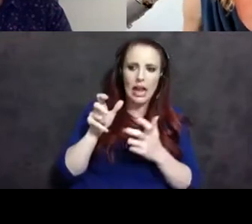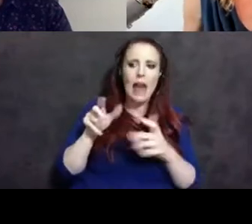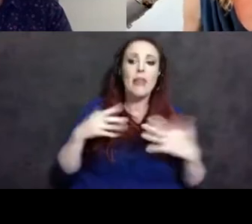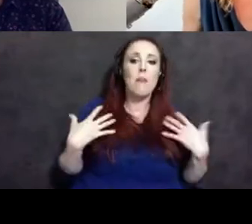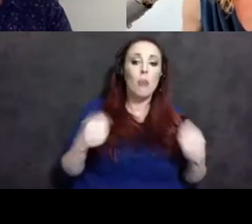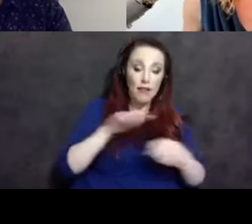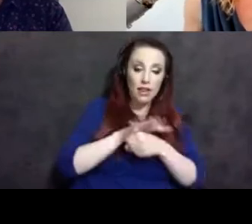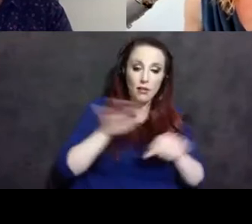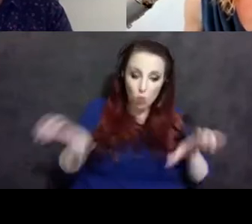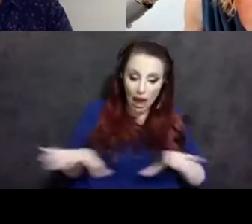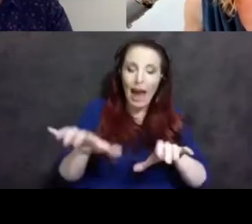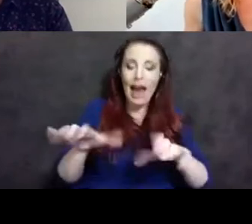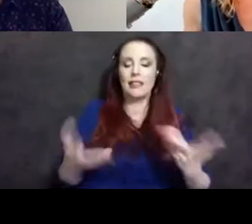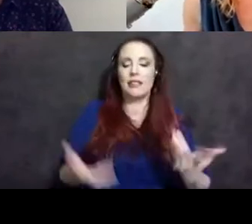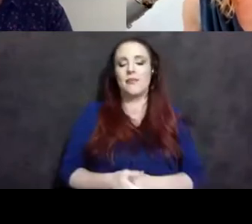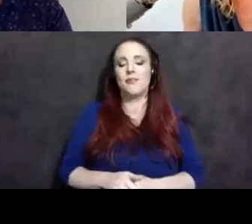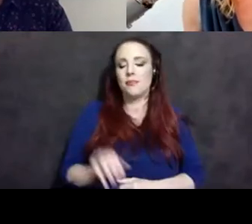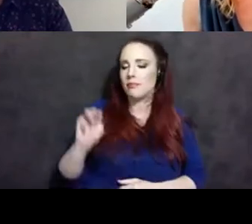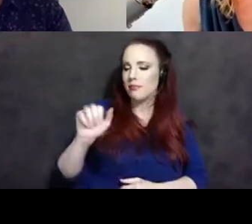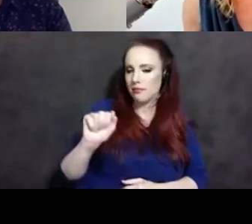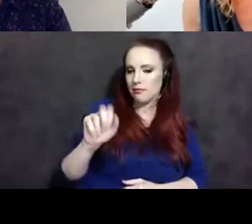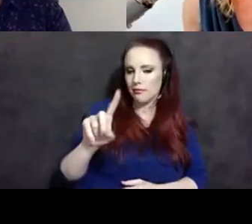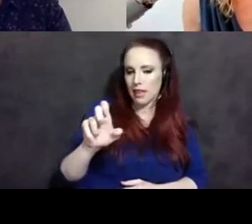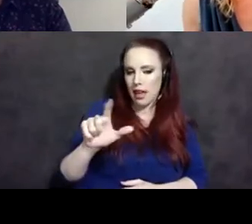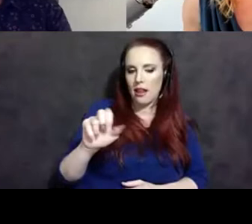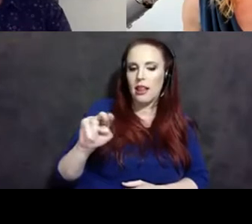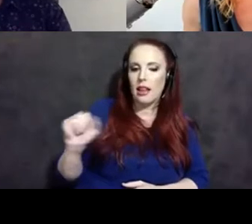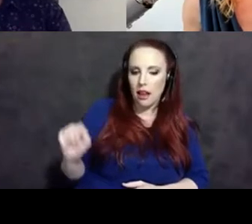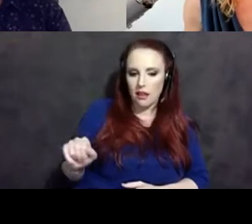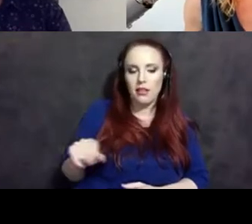And listening is the first step, acting is a much bigger step.